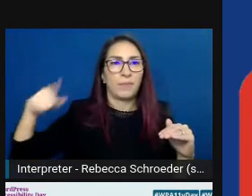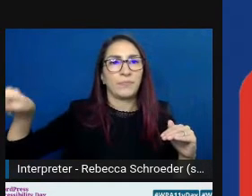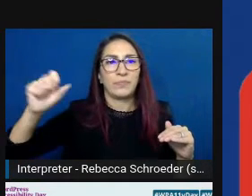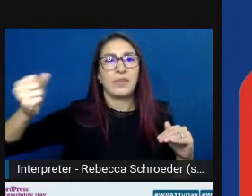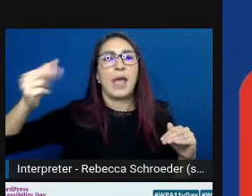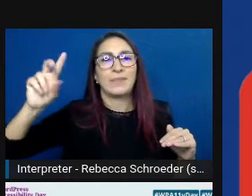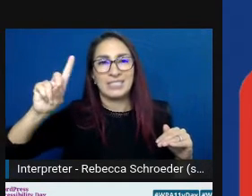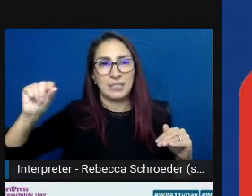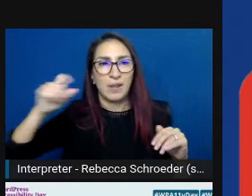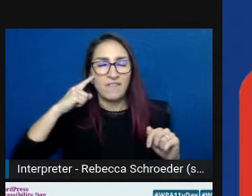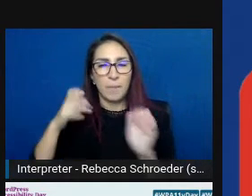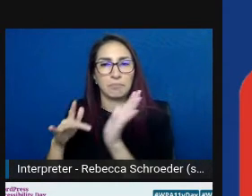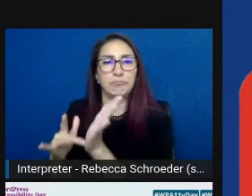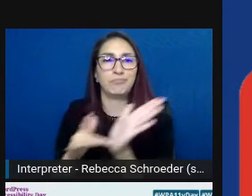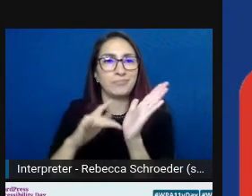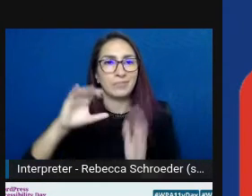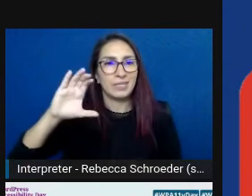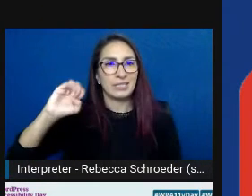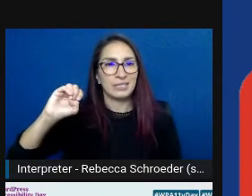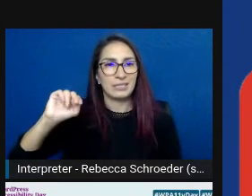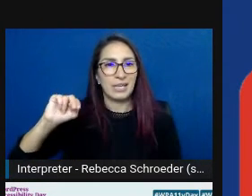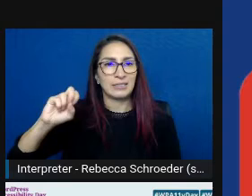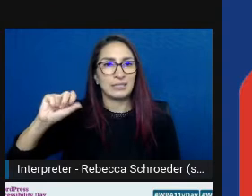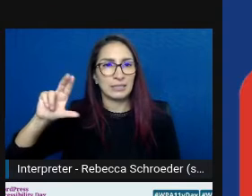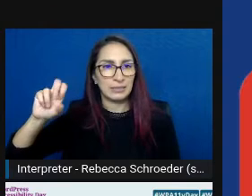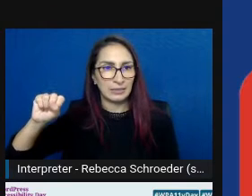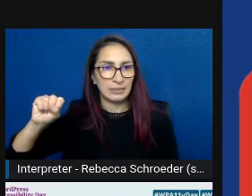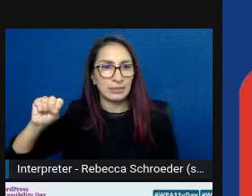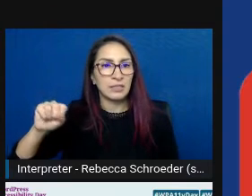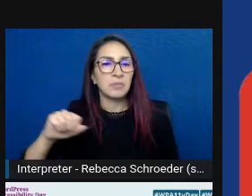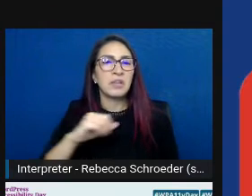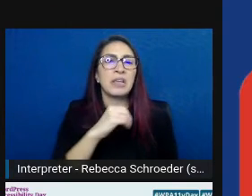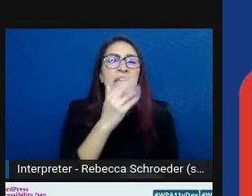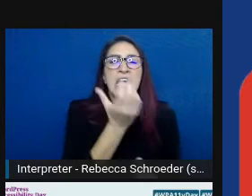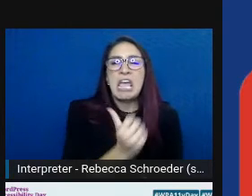There's anywhere between 15% and 26% of people